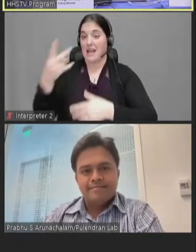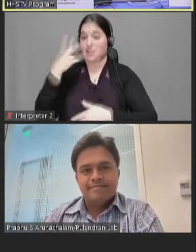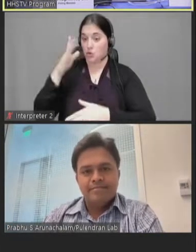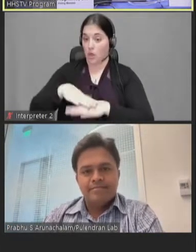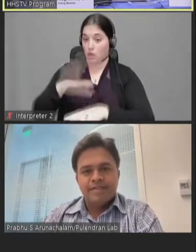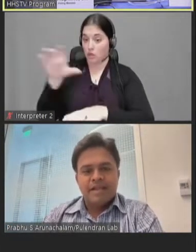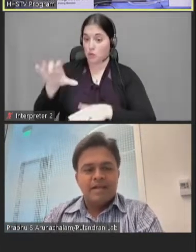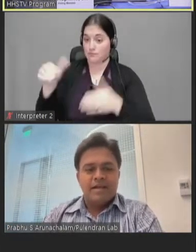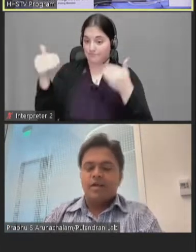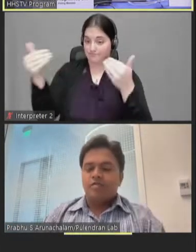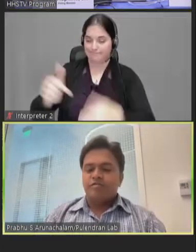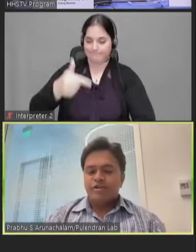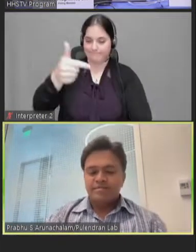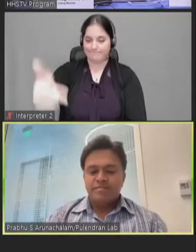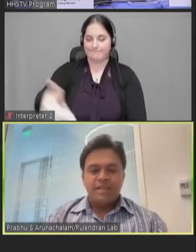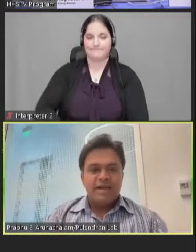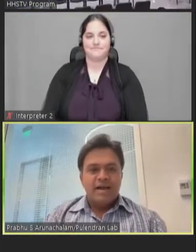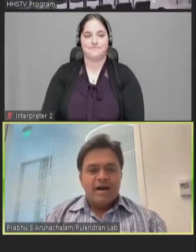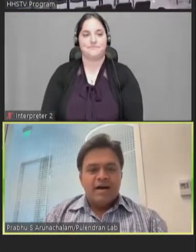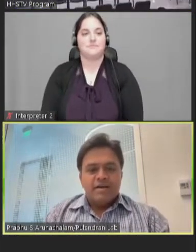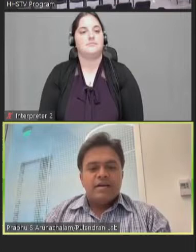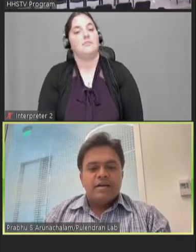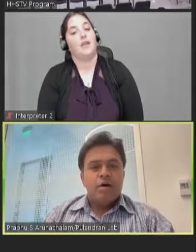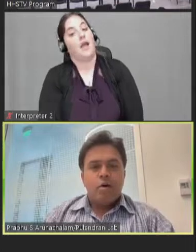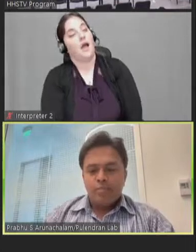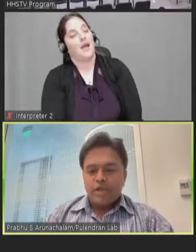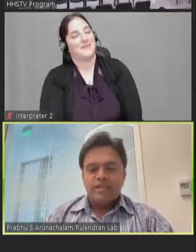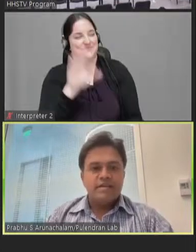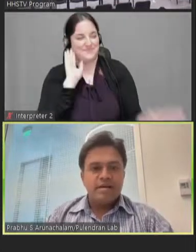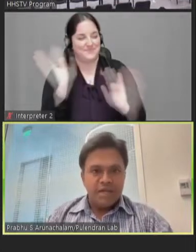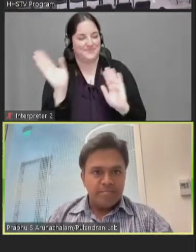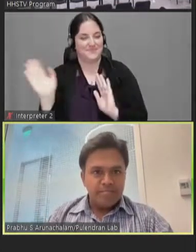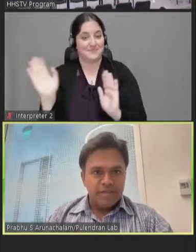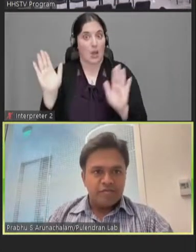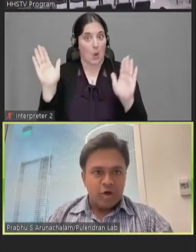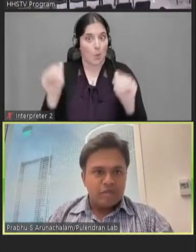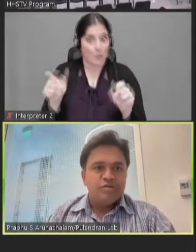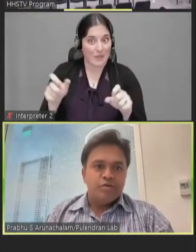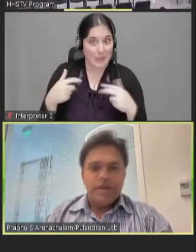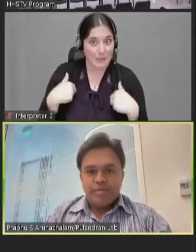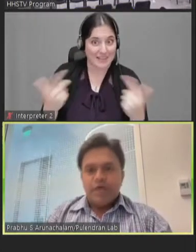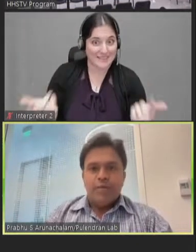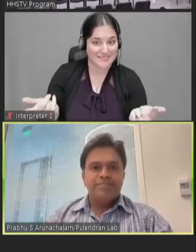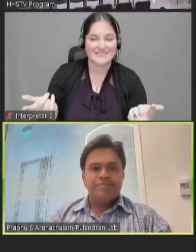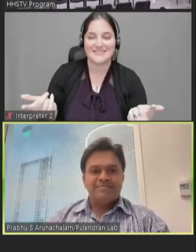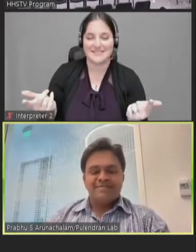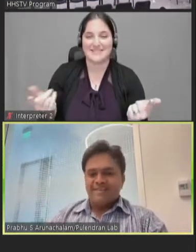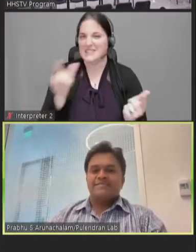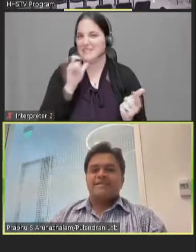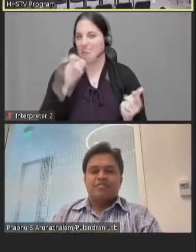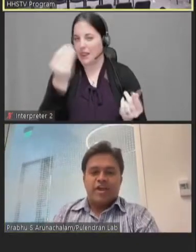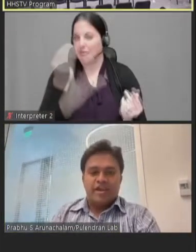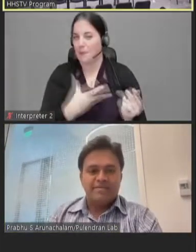Prabhu Arunachalam: Hello everyone, hope you can hear me, if not do let me know. Robert Hopkins: Loud and clear.